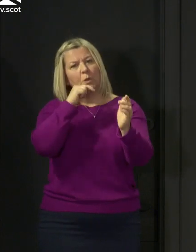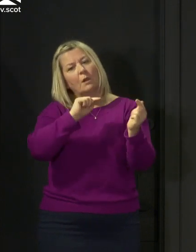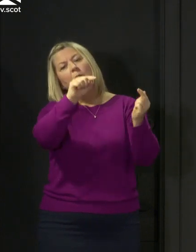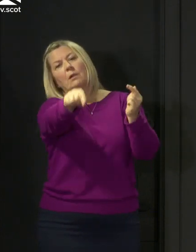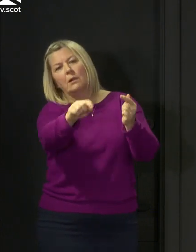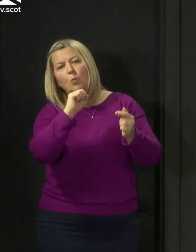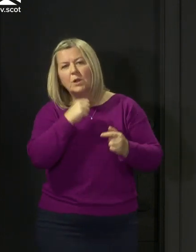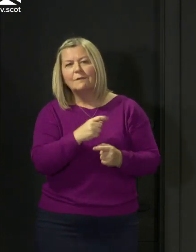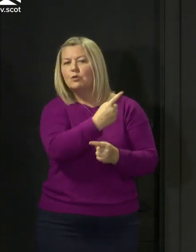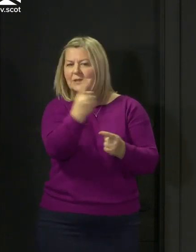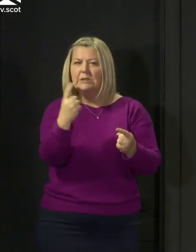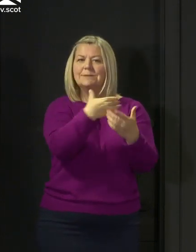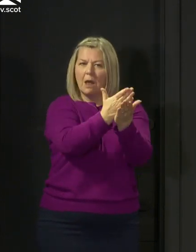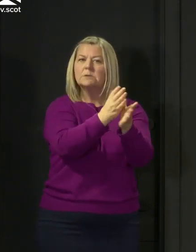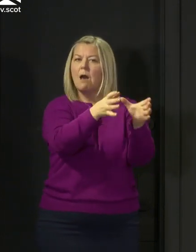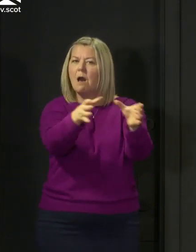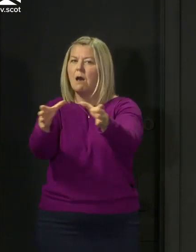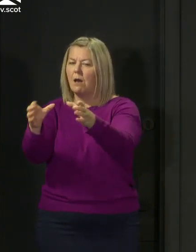James Matthews from Sky.